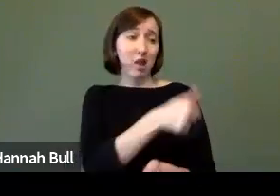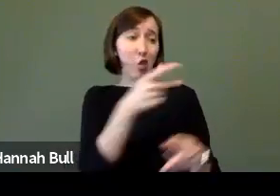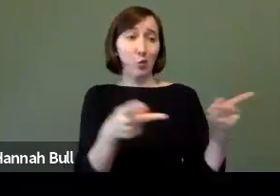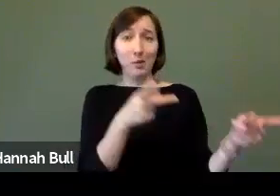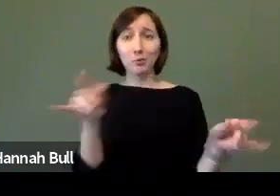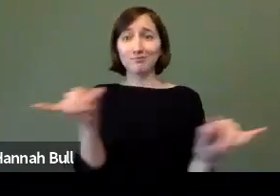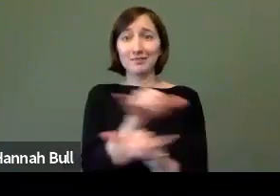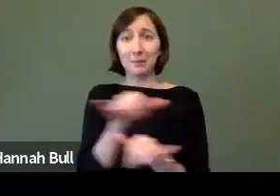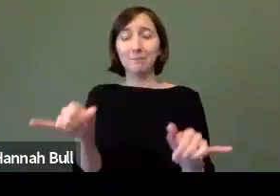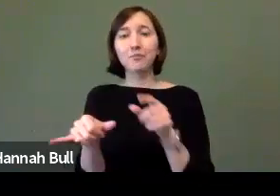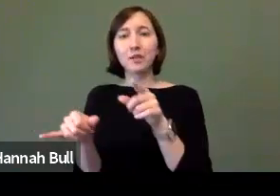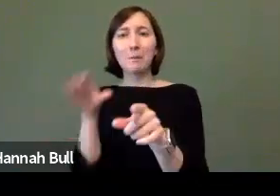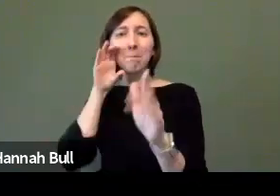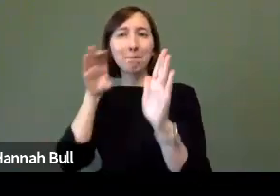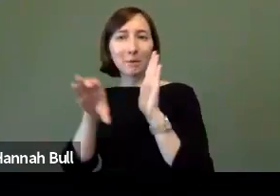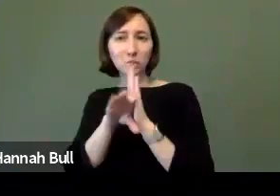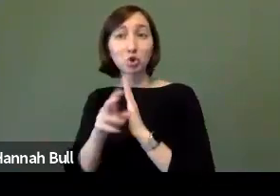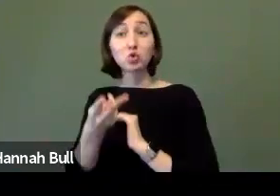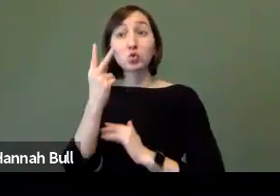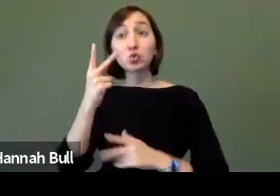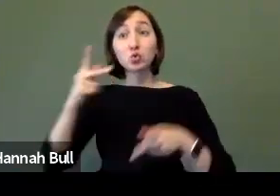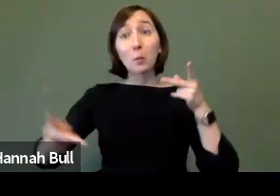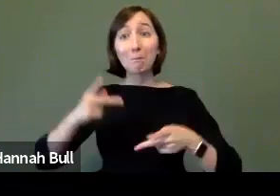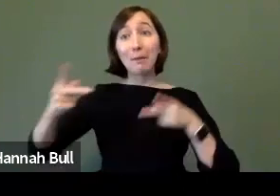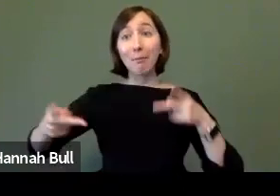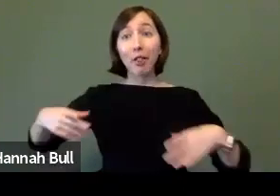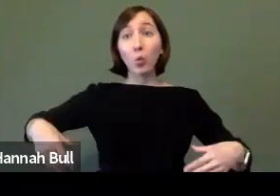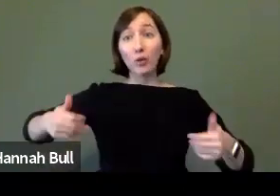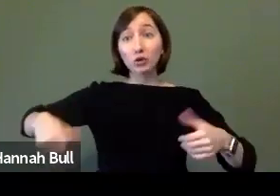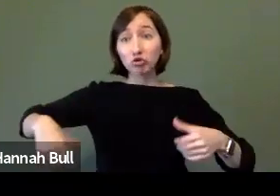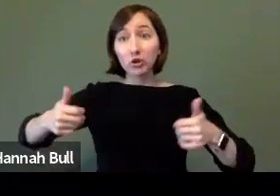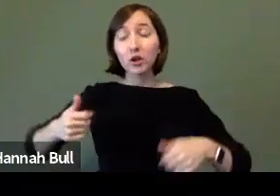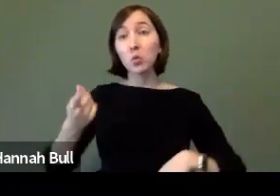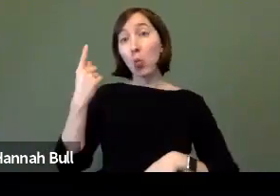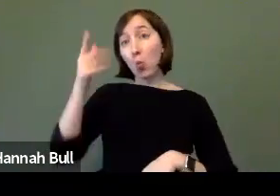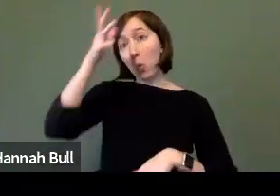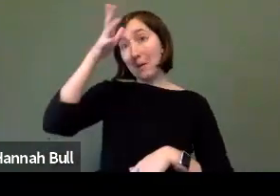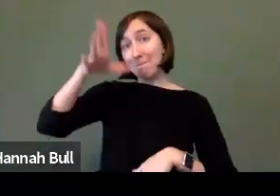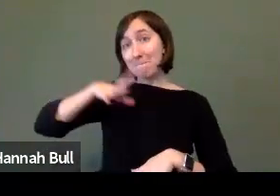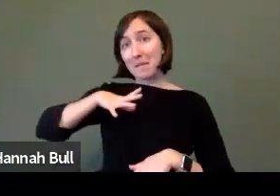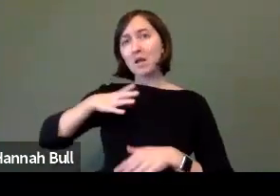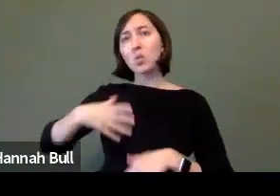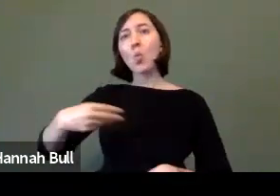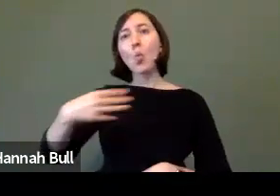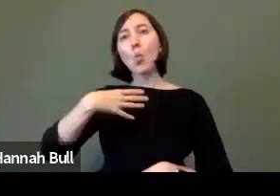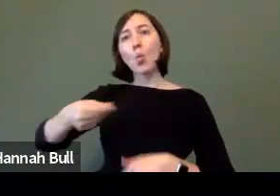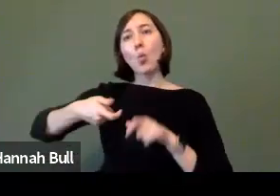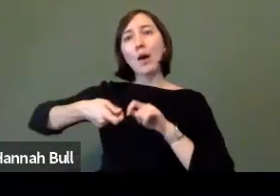that are manual wheelchair users and a gentleman using a white cane and they're connecting and having a conversation.